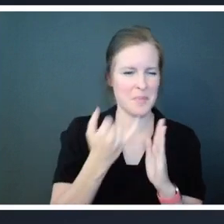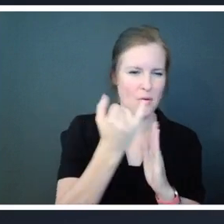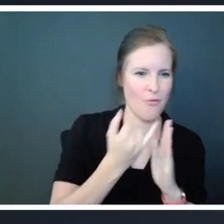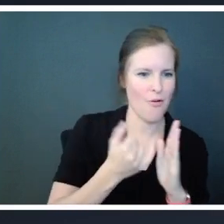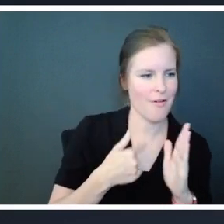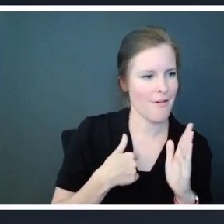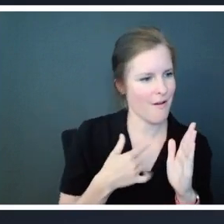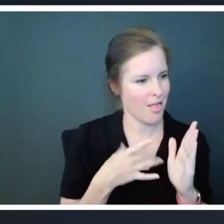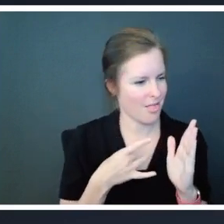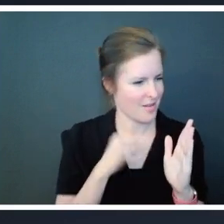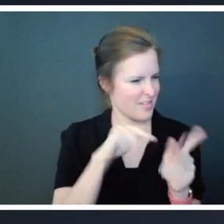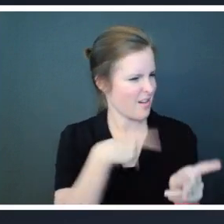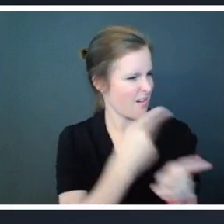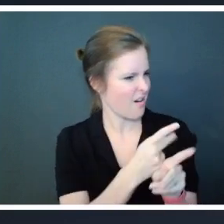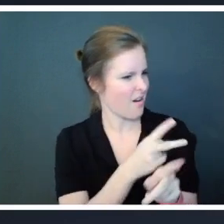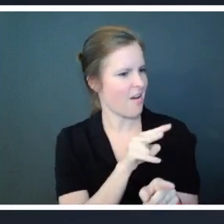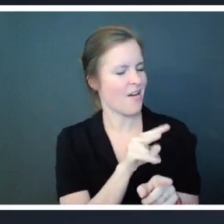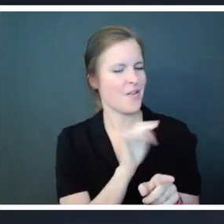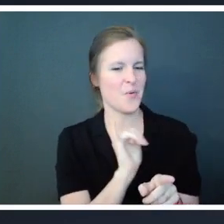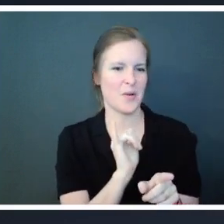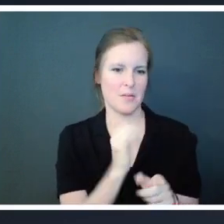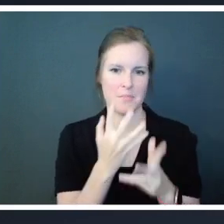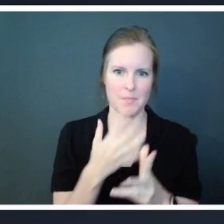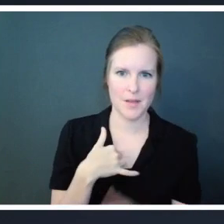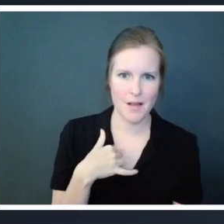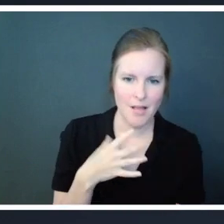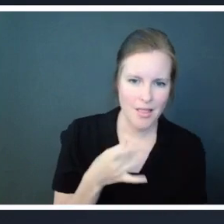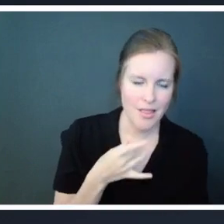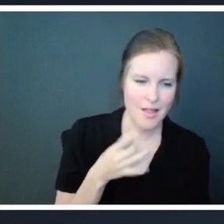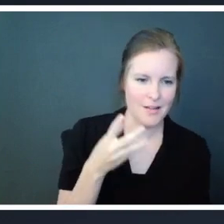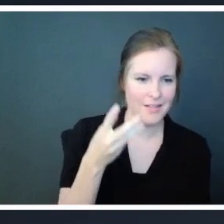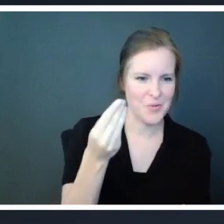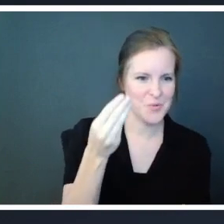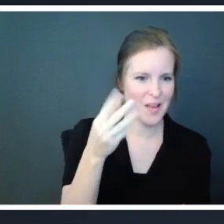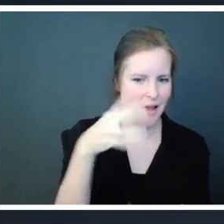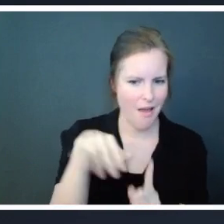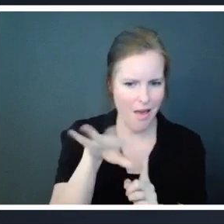being outdoors. Whatever there is, there's so many different entry points to learning